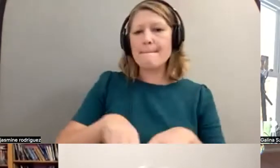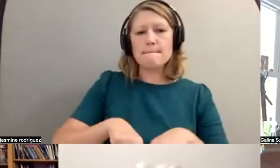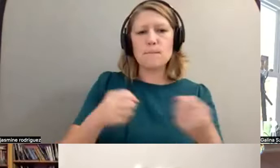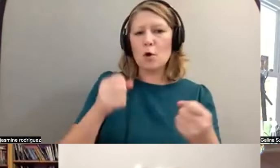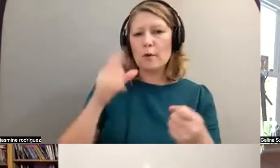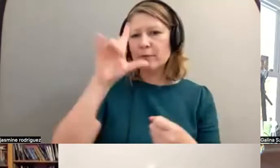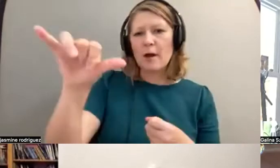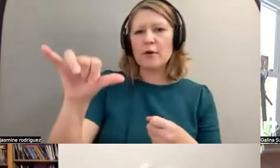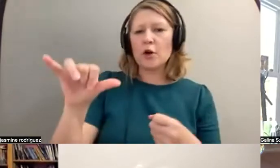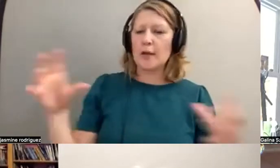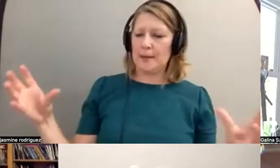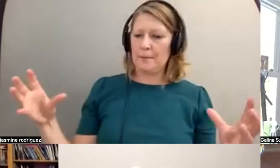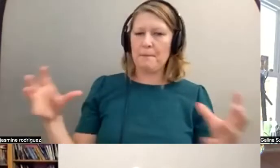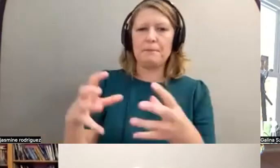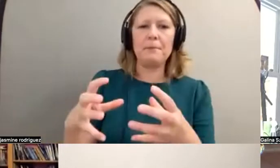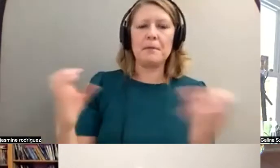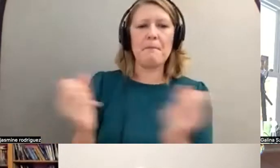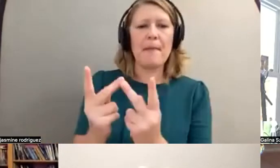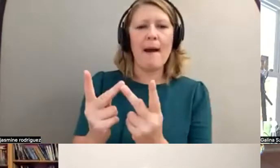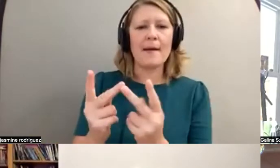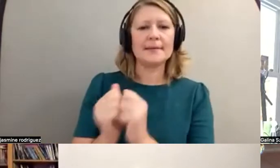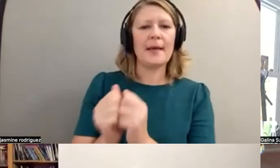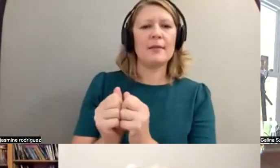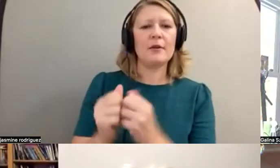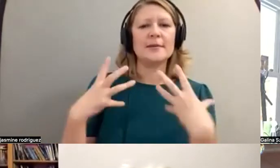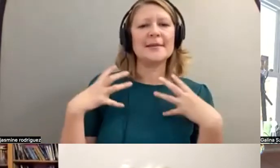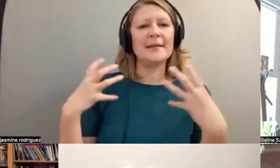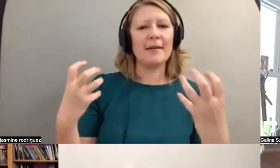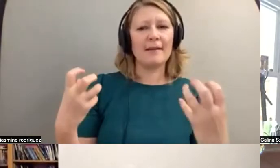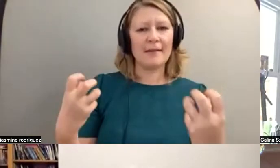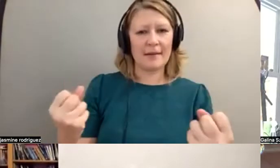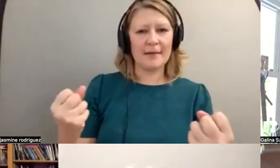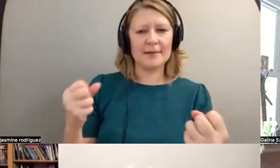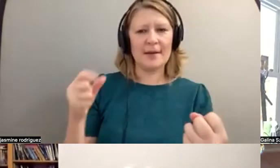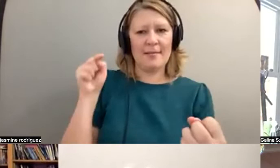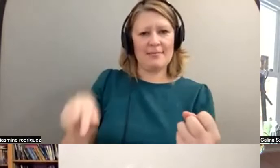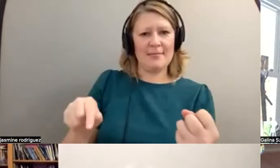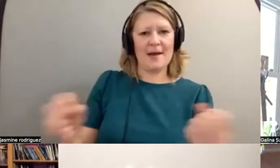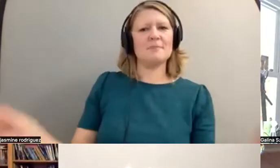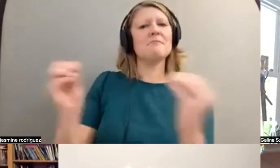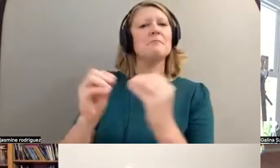There's something else which is more precious. Yeah, definitely, yeah.